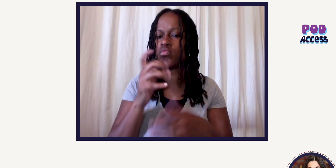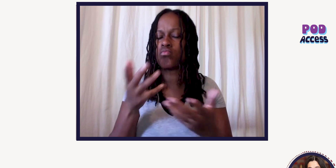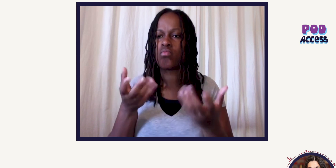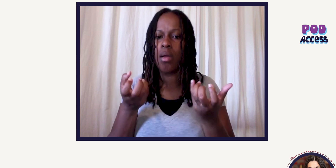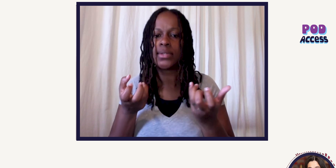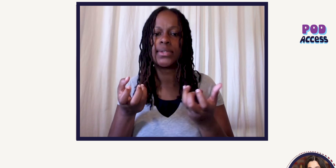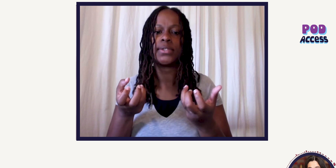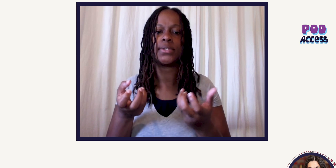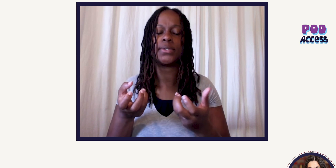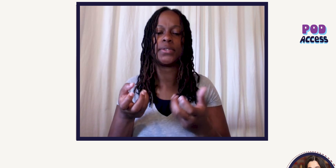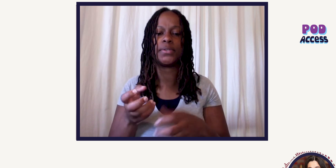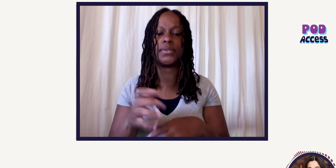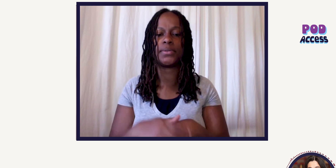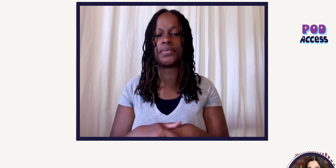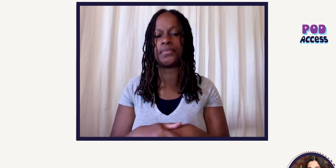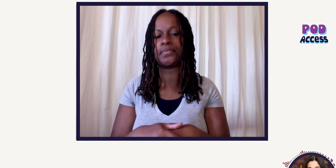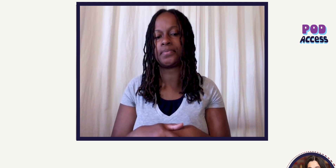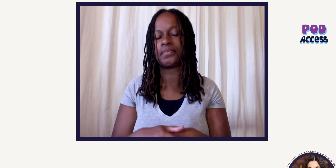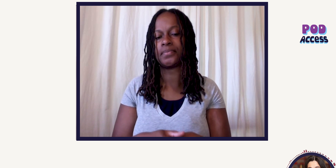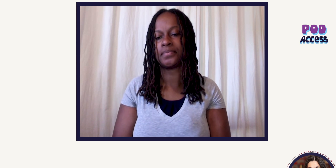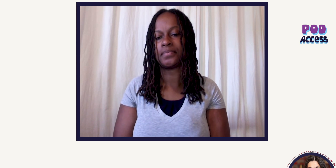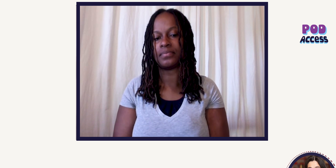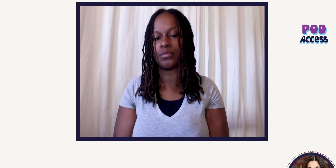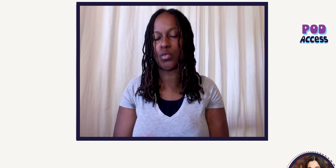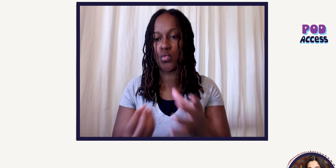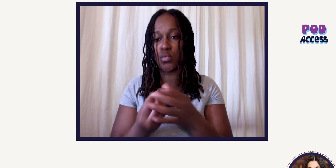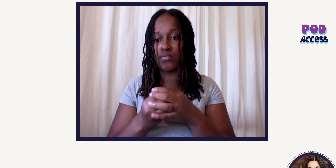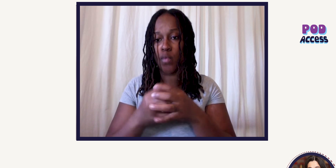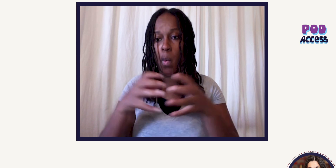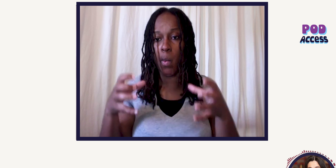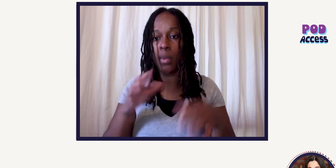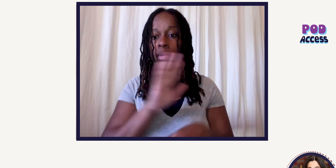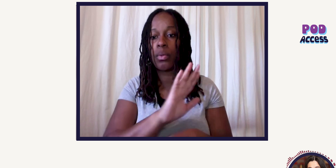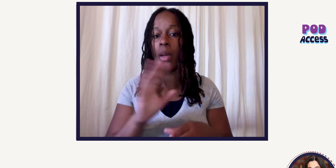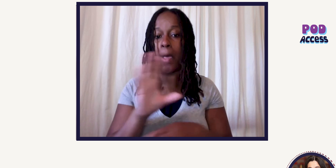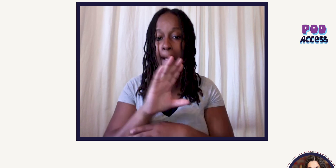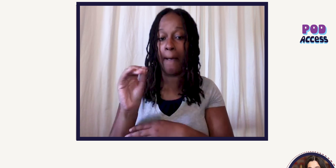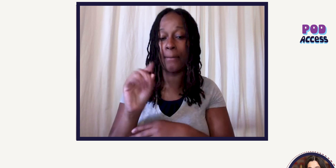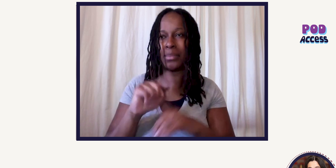grow their company but don't necessarily have the resources to do it or the skillset.